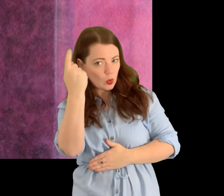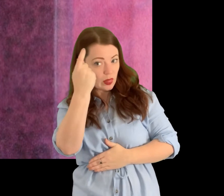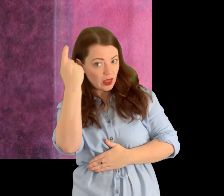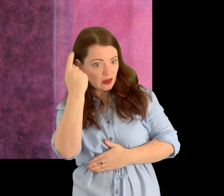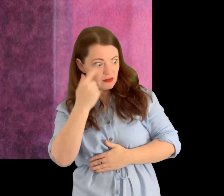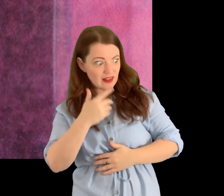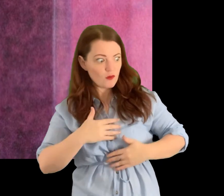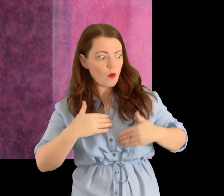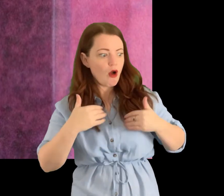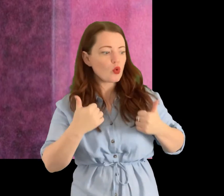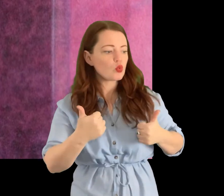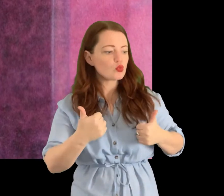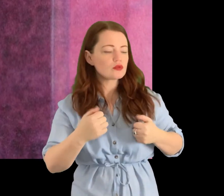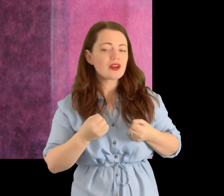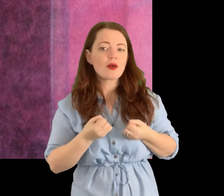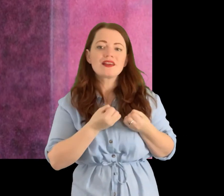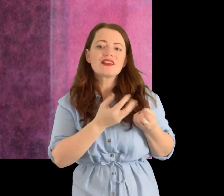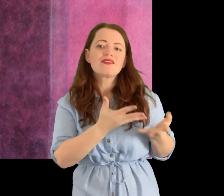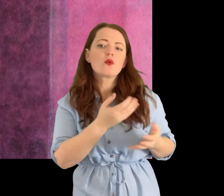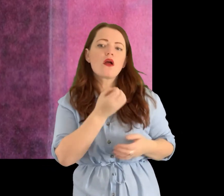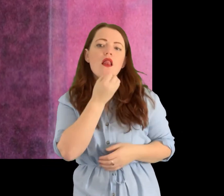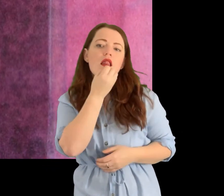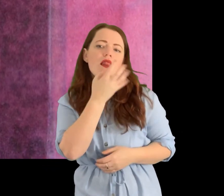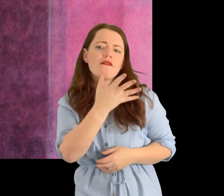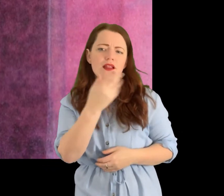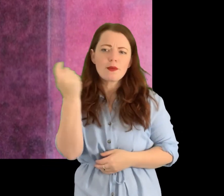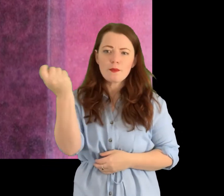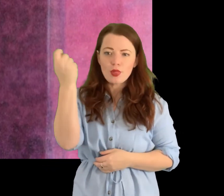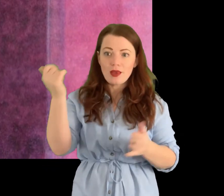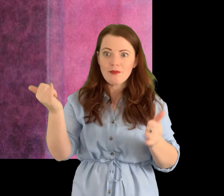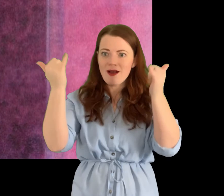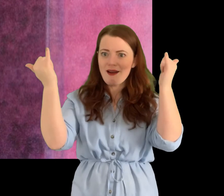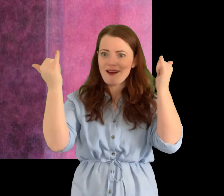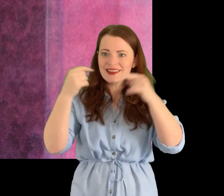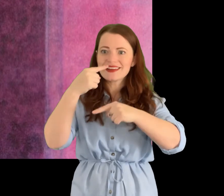So be good and I’ll reward you With a lovely birthday party